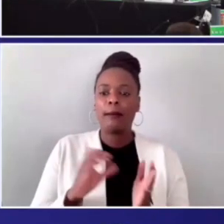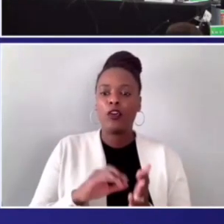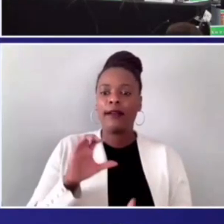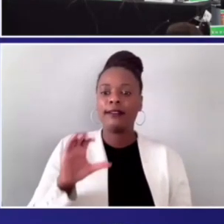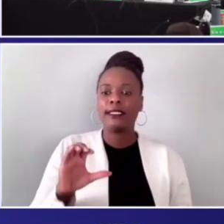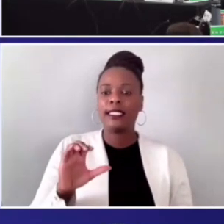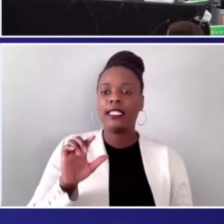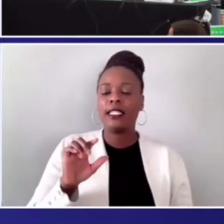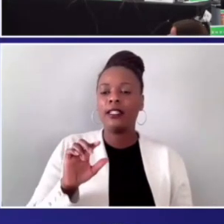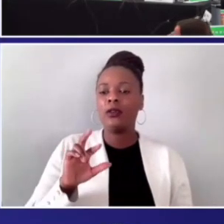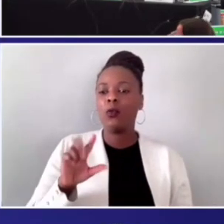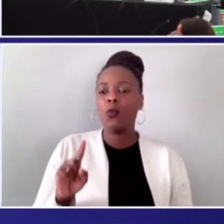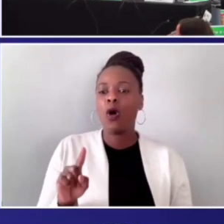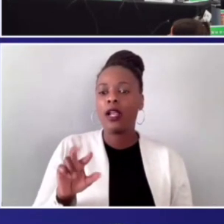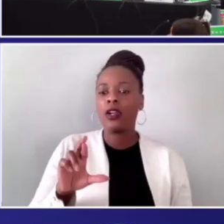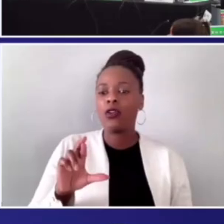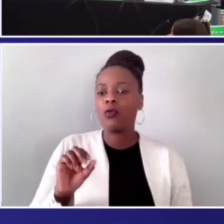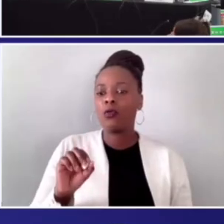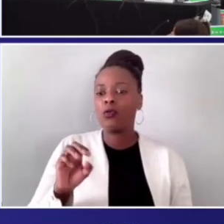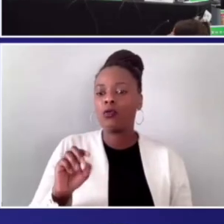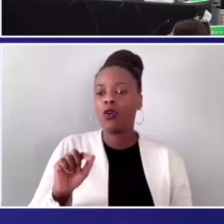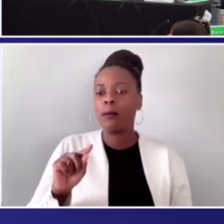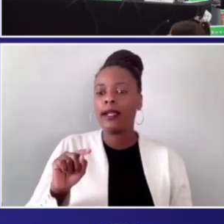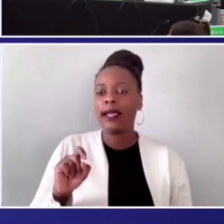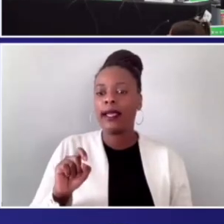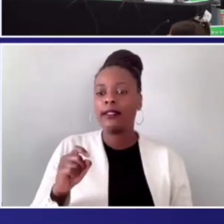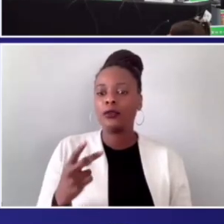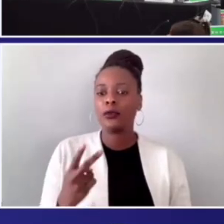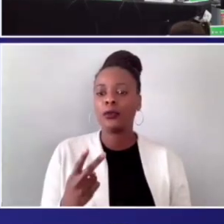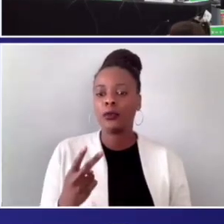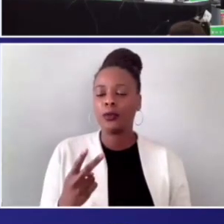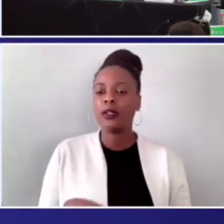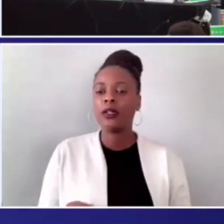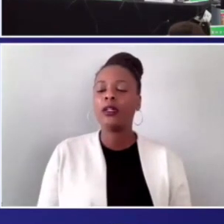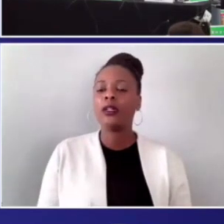(c)(1) Romanette two of this section. The repayment period lasts less than